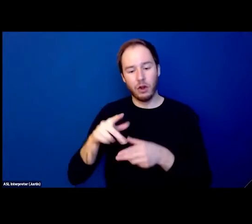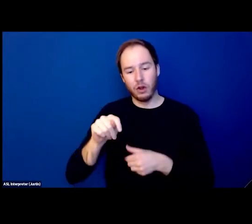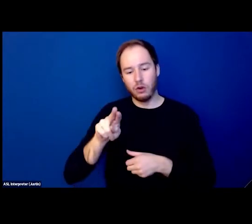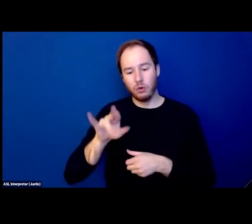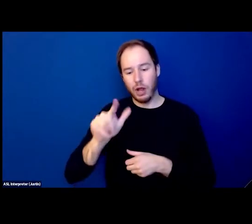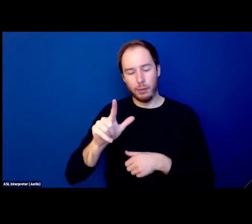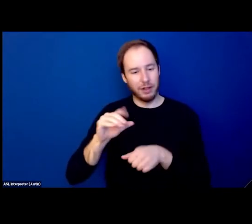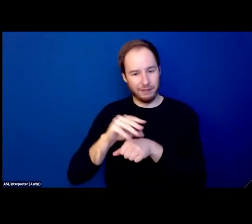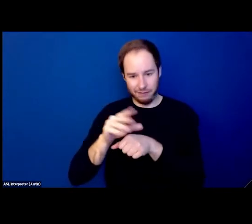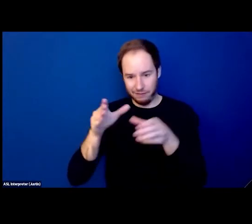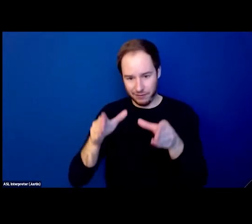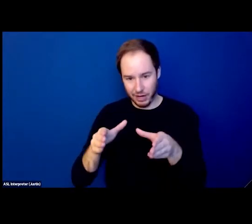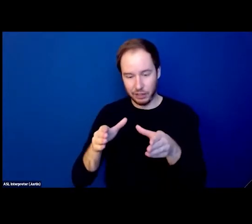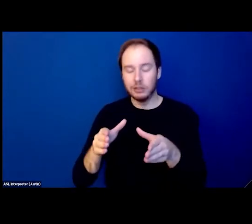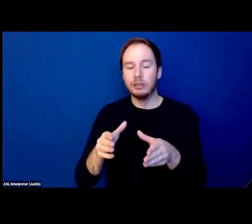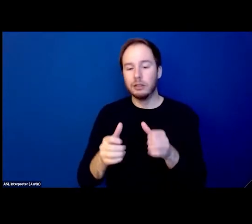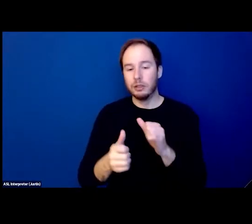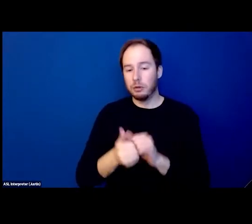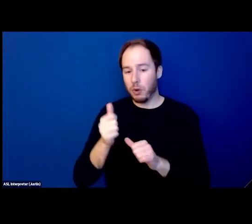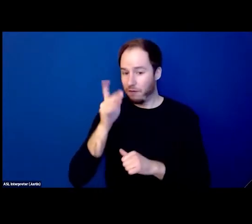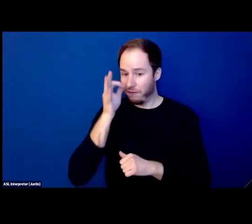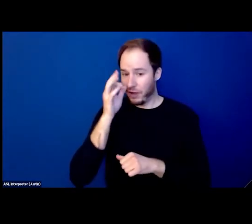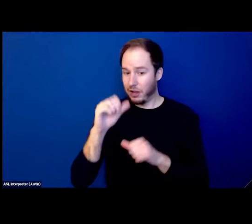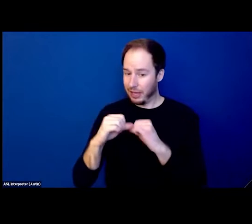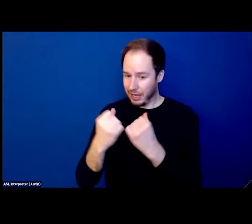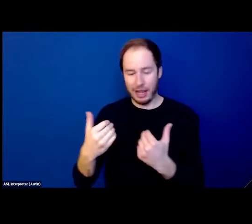and most tribal or most federal agencies do have